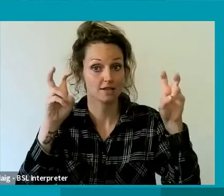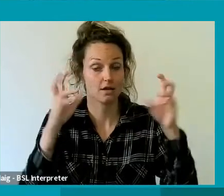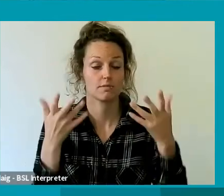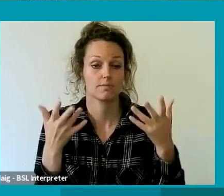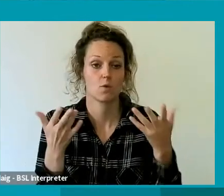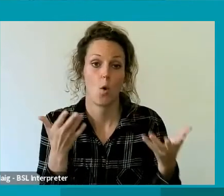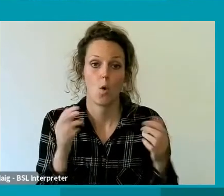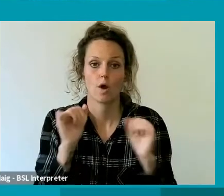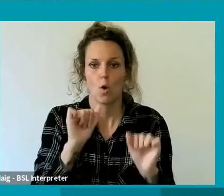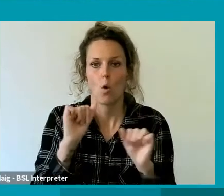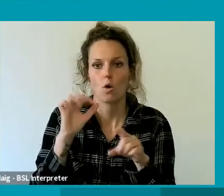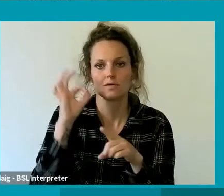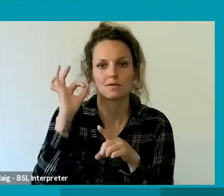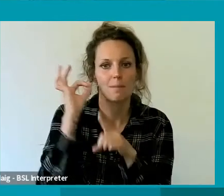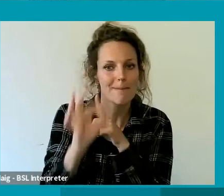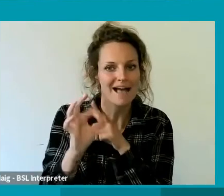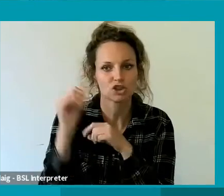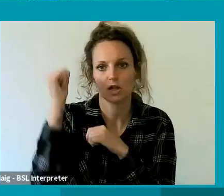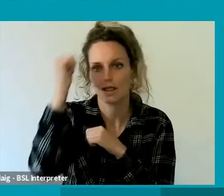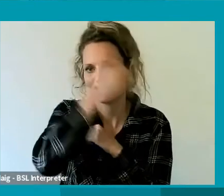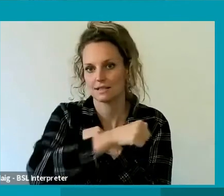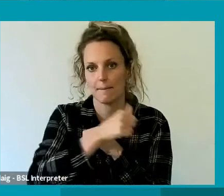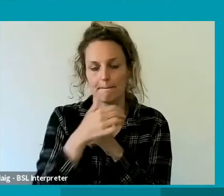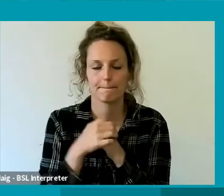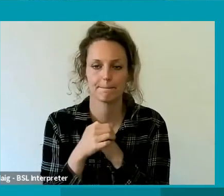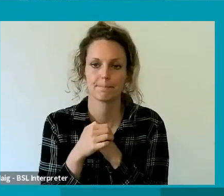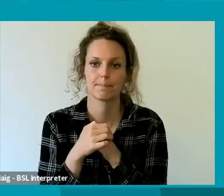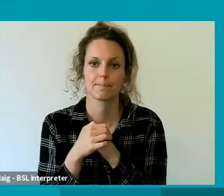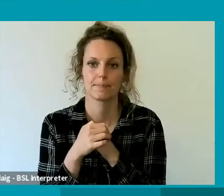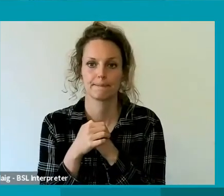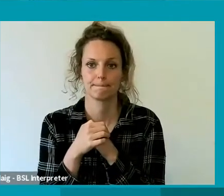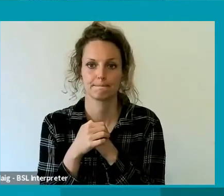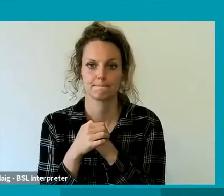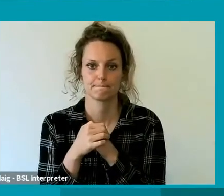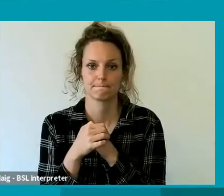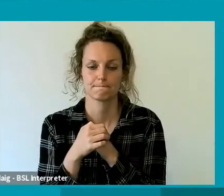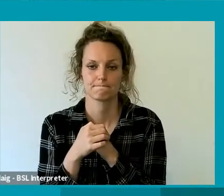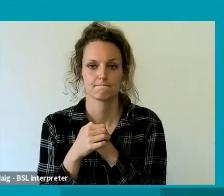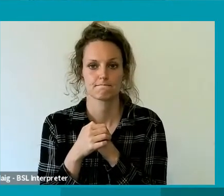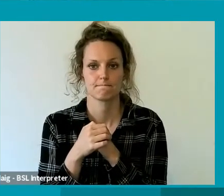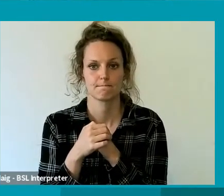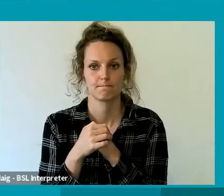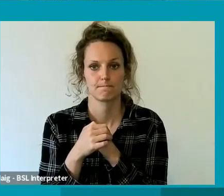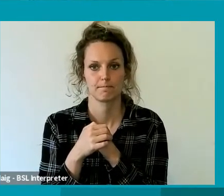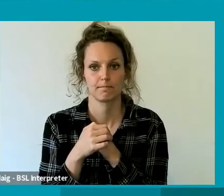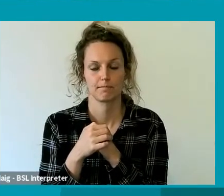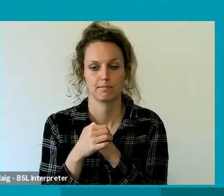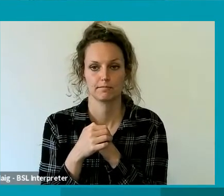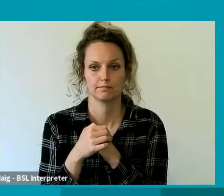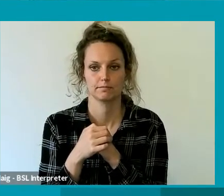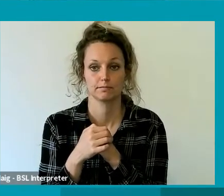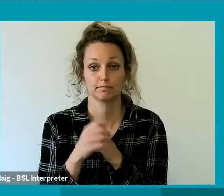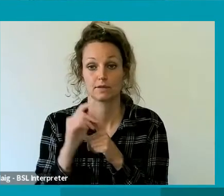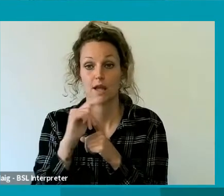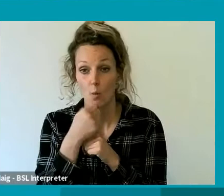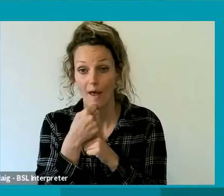Again, I mentioned about using those keywords, because again, this will appear in job searches if that's your goal,